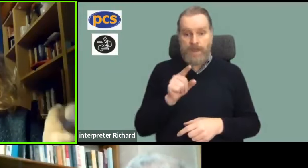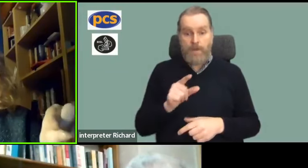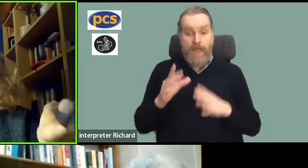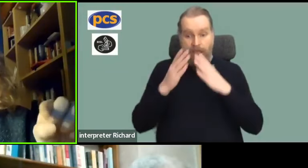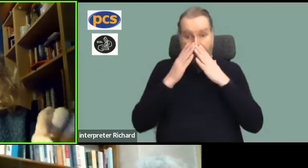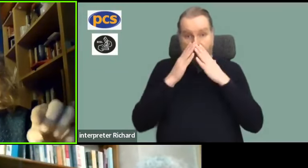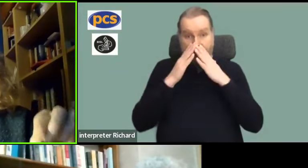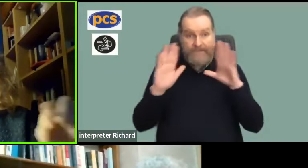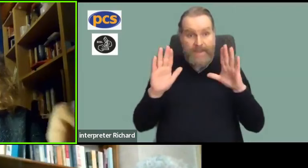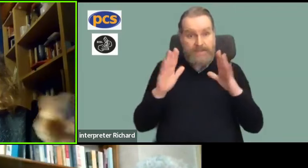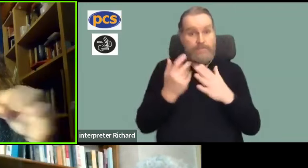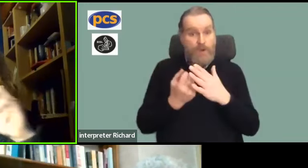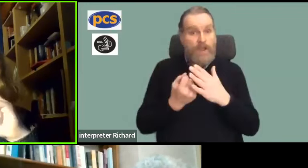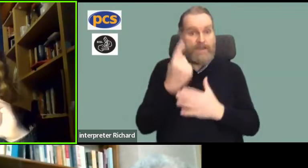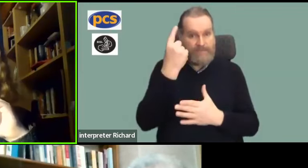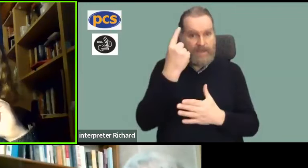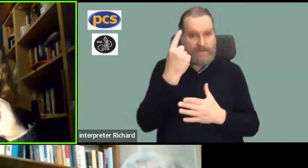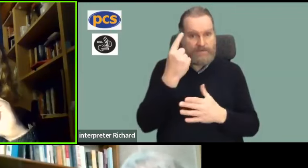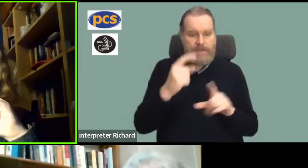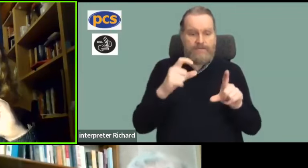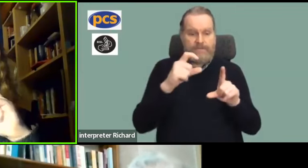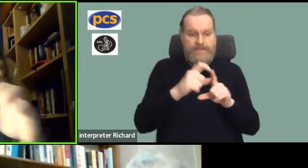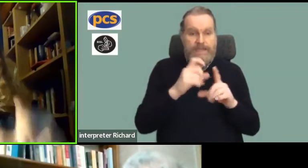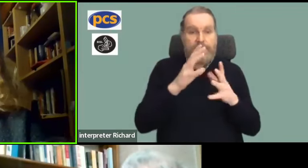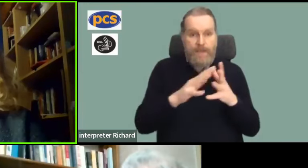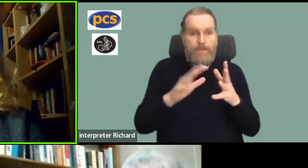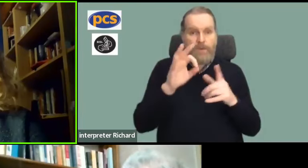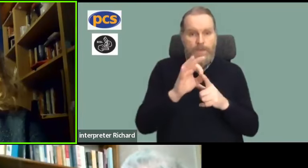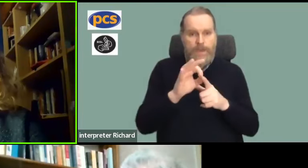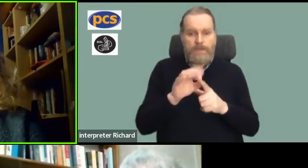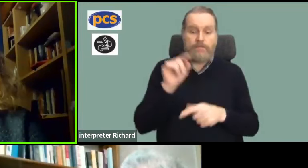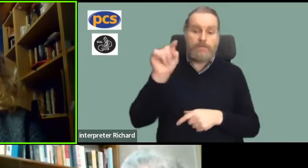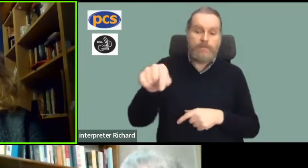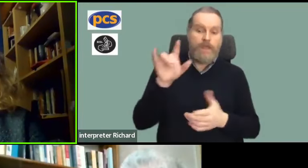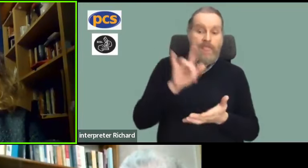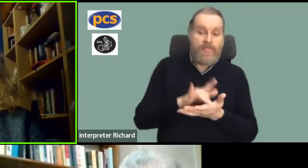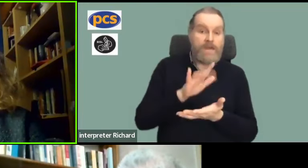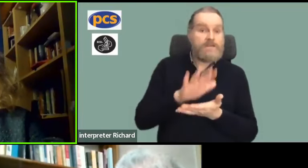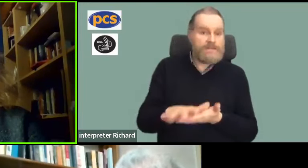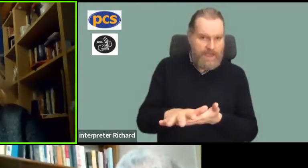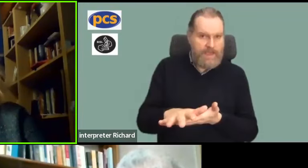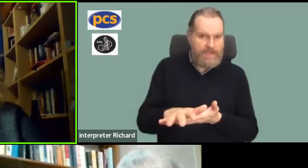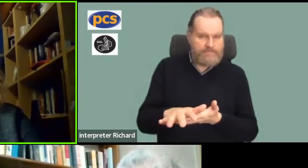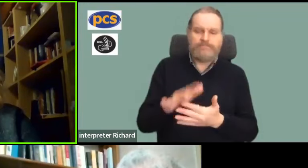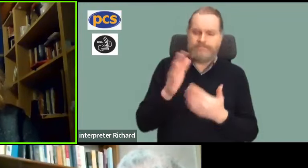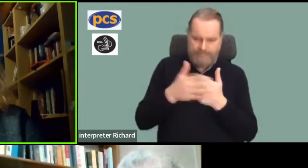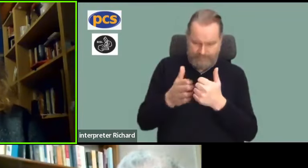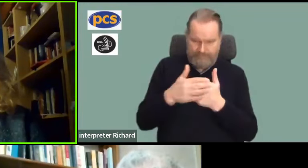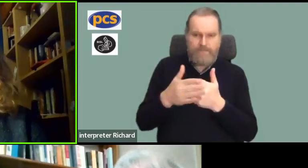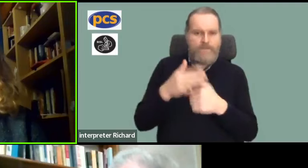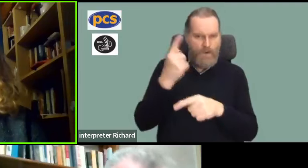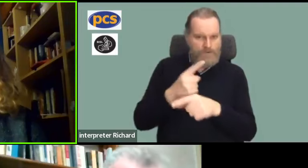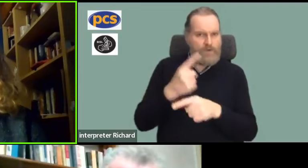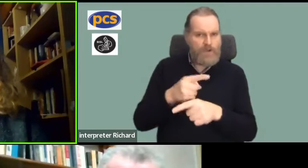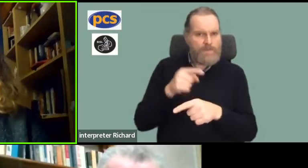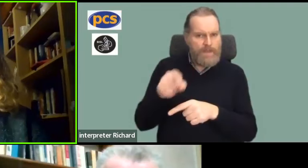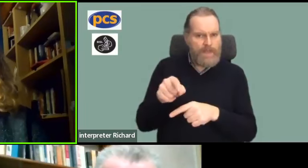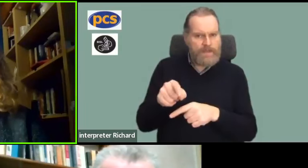name. There is a facebook live event event specifically for event specifically for dwp members on thursday , when we'll , when we'll be us discuss that in a lot more detail